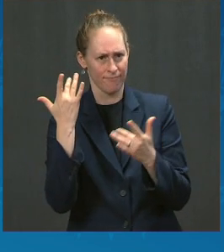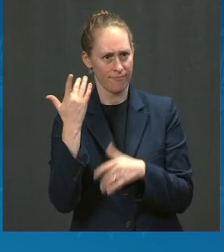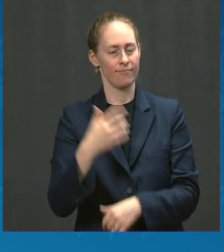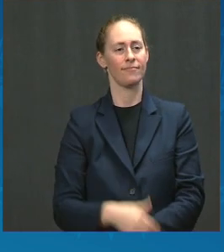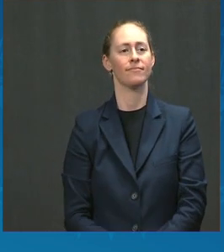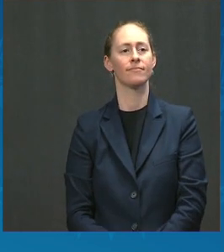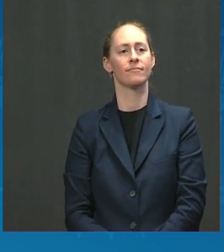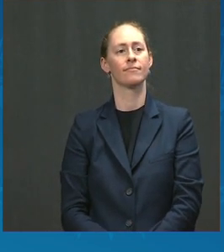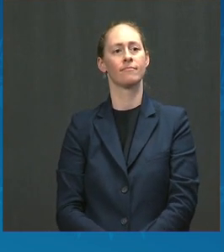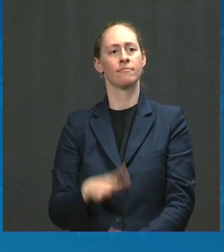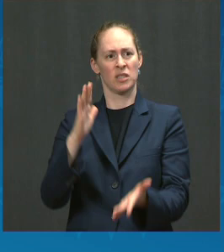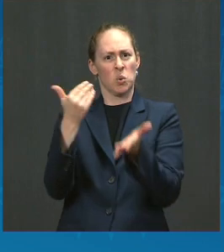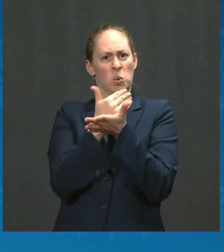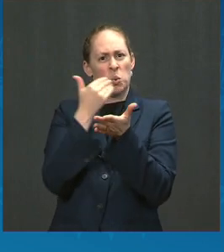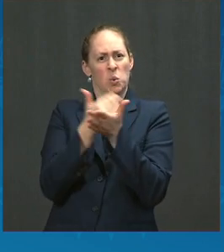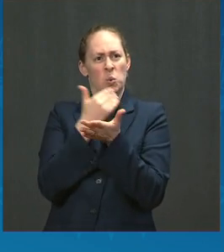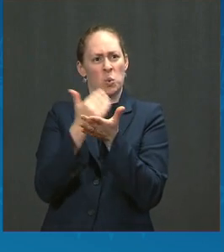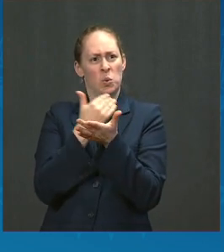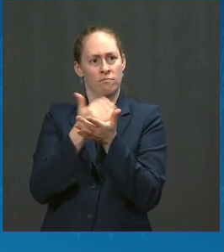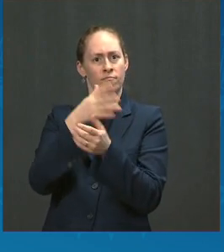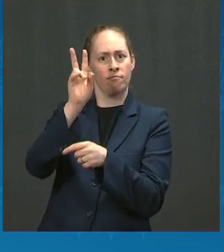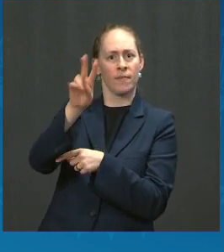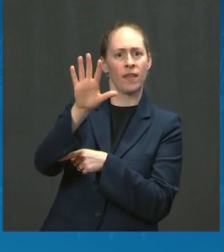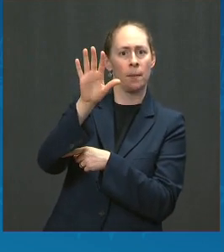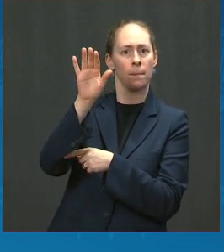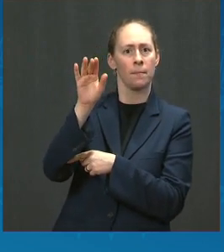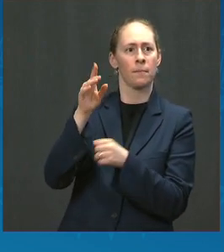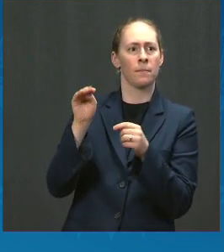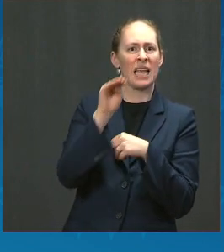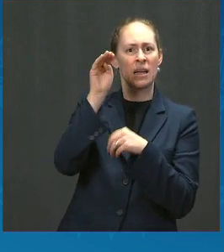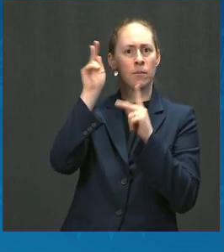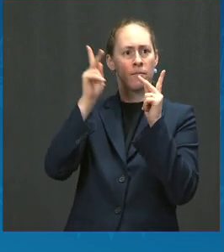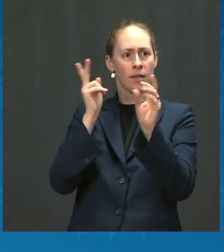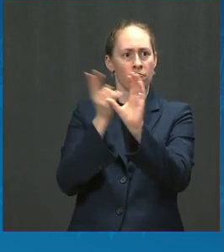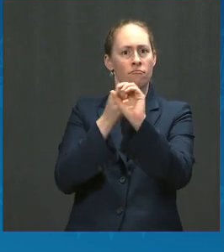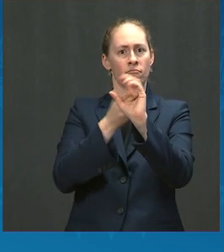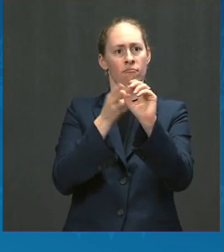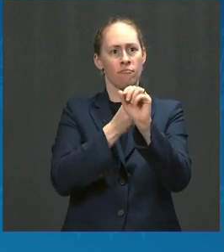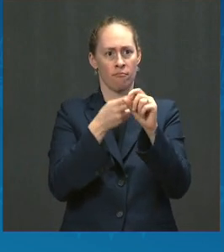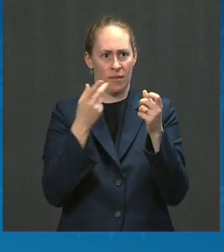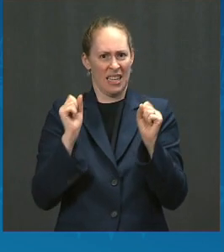since then have signed up for health coverage. Two and a half million people.